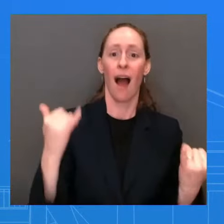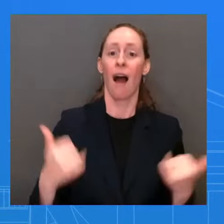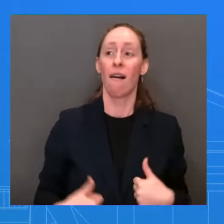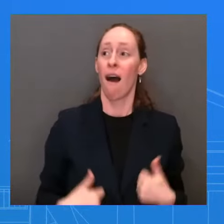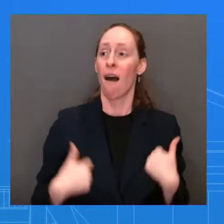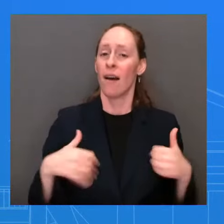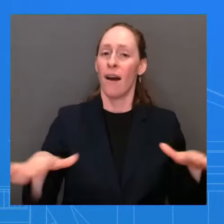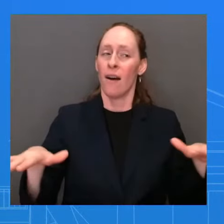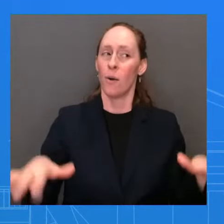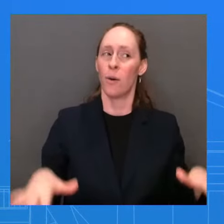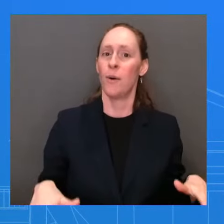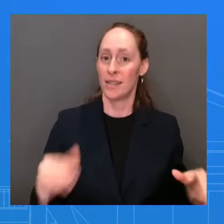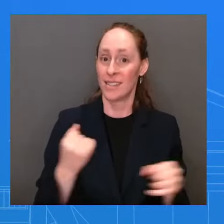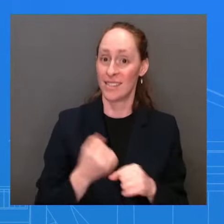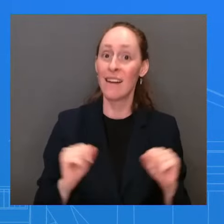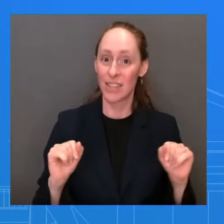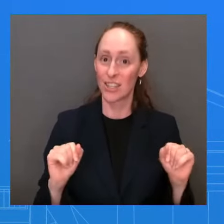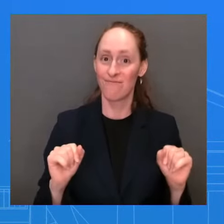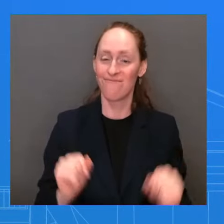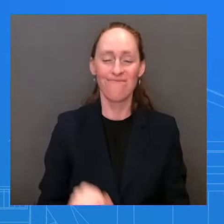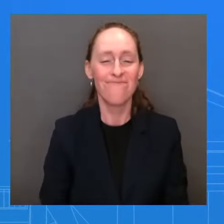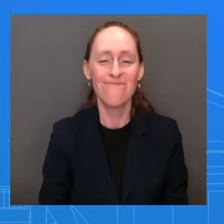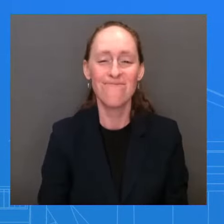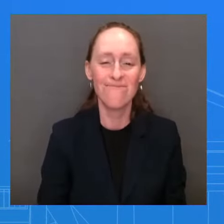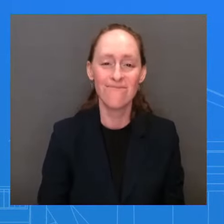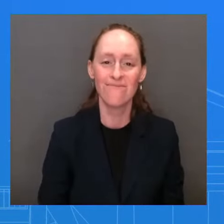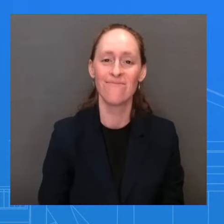to reduce gun violence through the Bipartisan Safer Communities Act